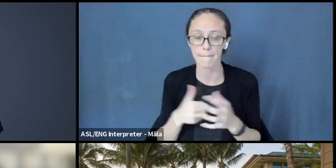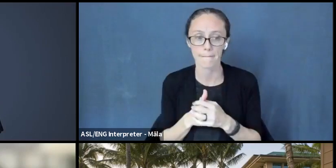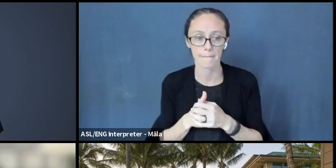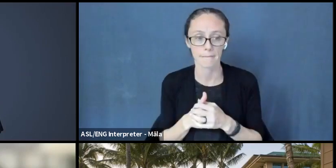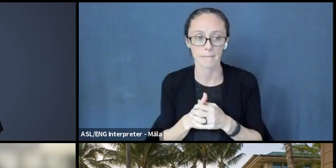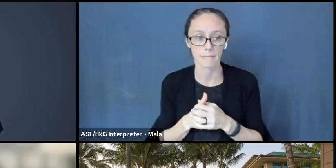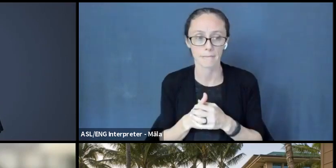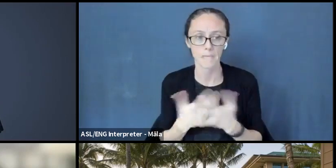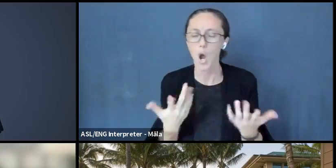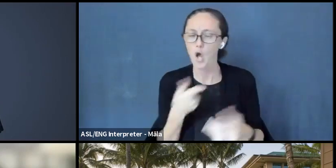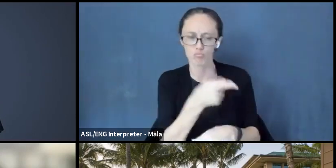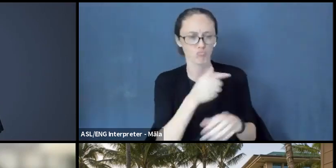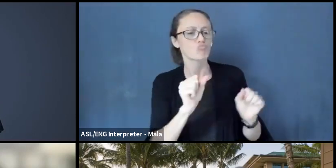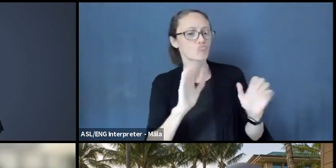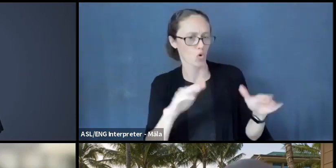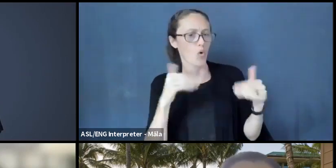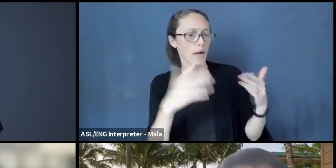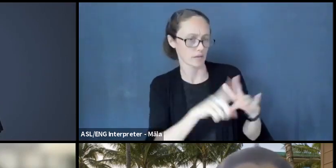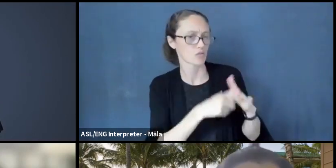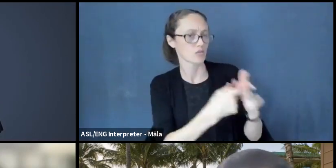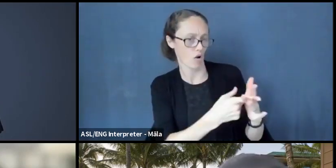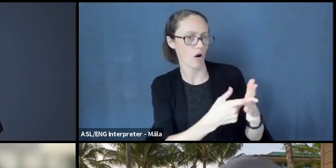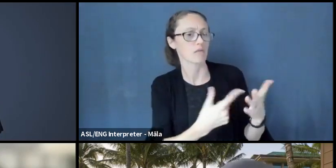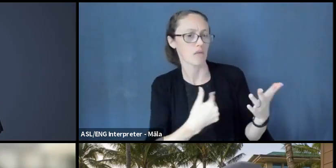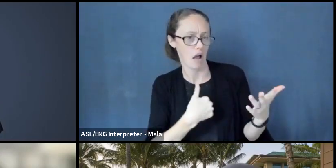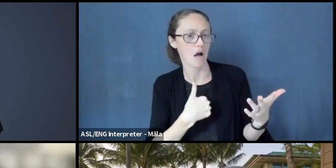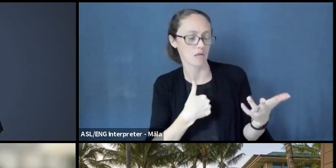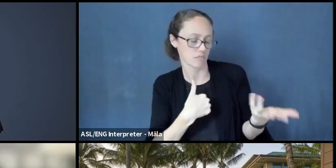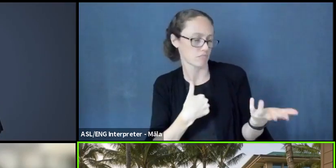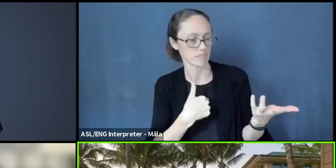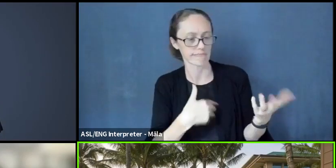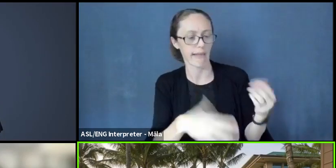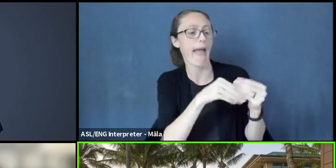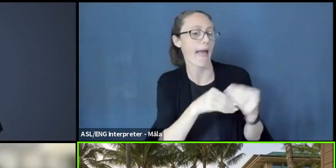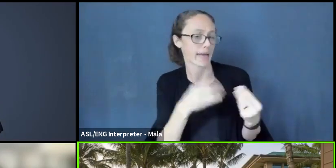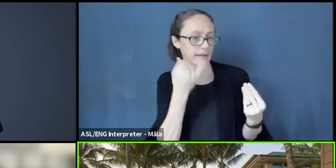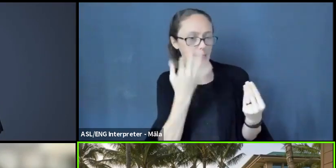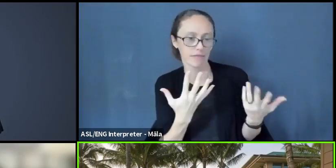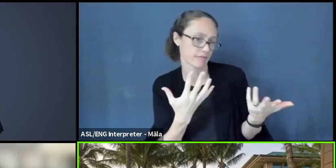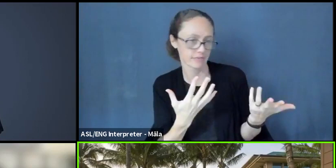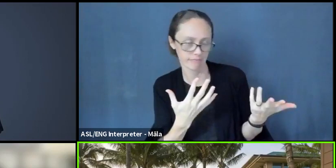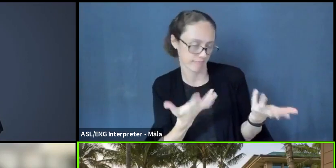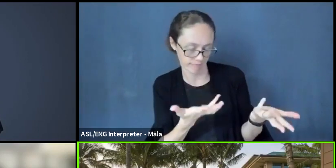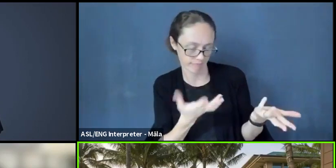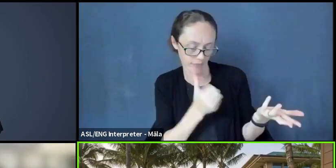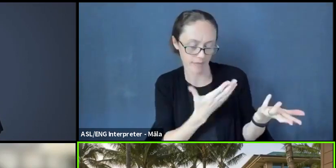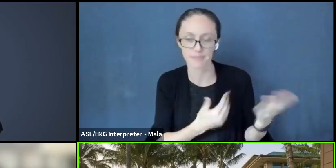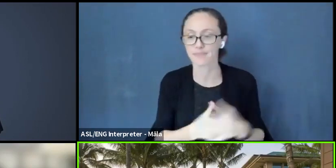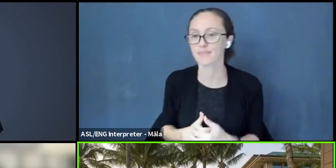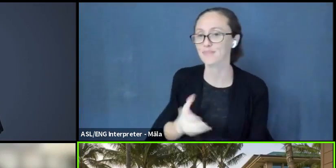You can get started and I'll just add something if you miss anything DR. Sure. Thanks.